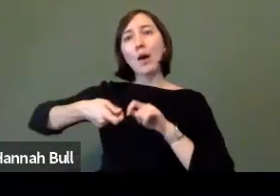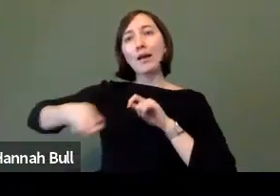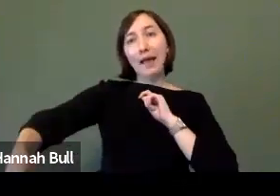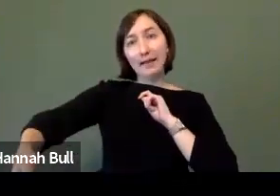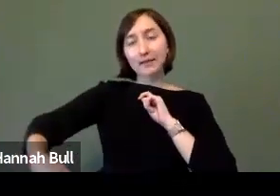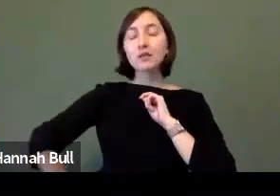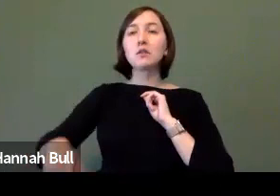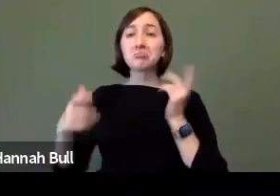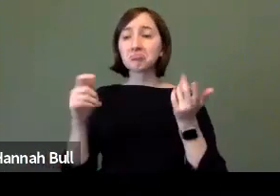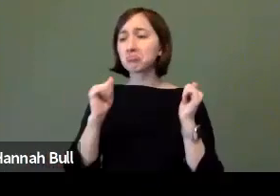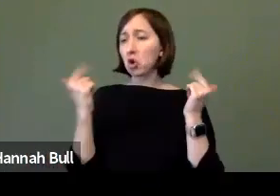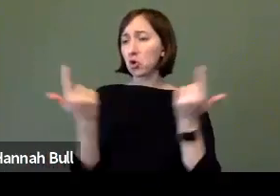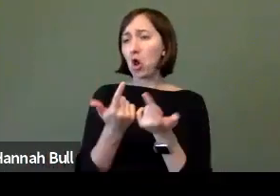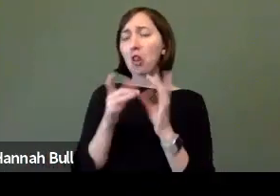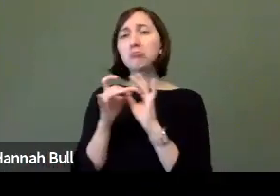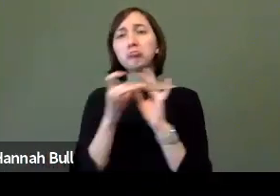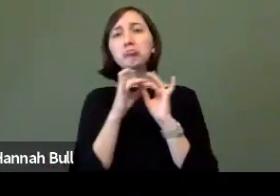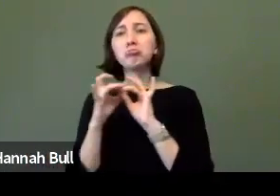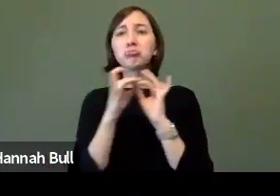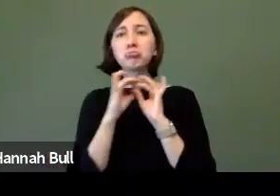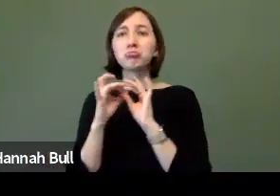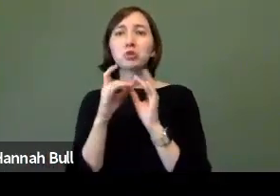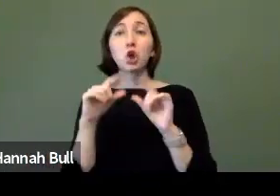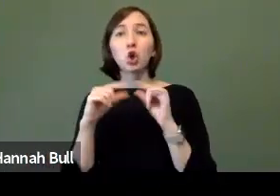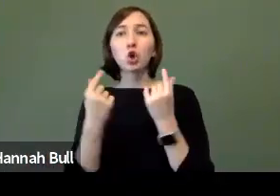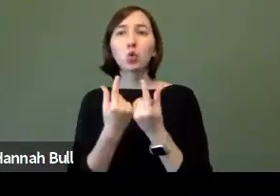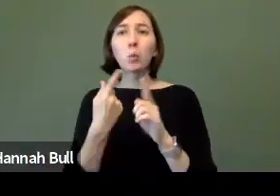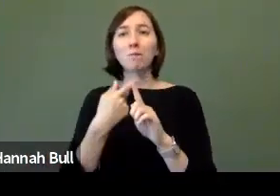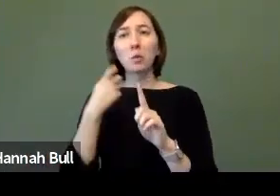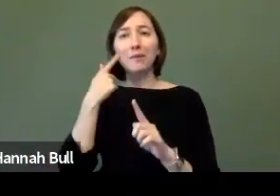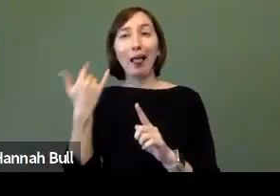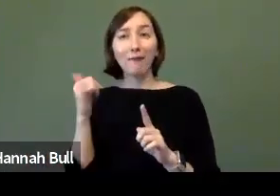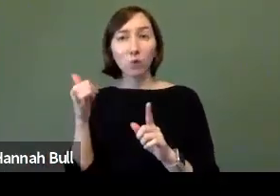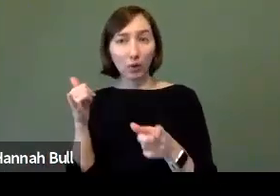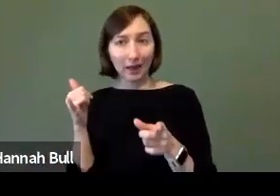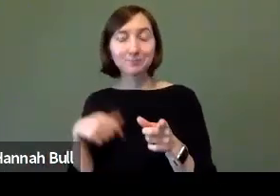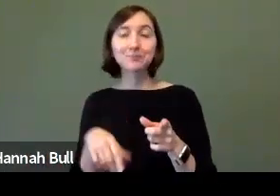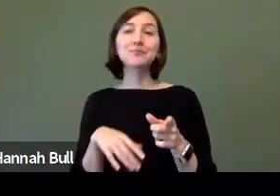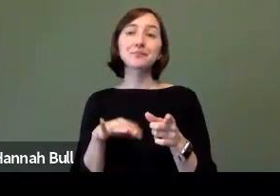This is a group from California. Being able to connect with people with disabilities